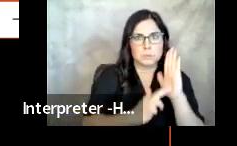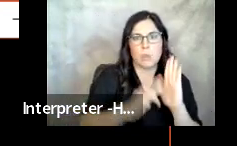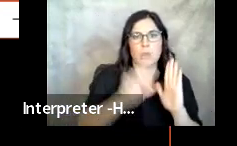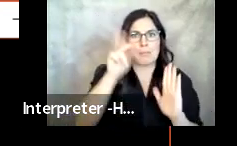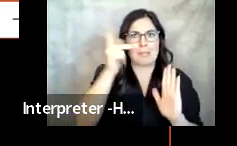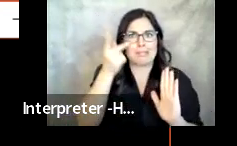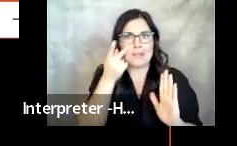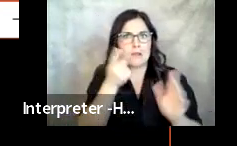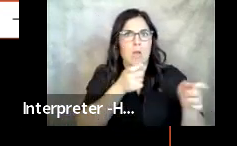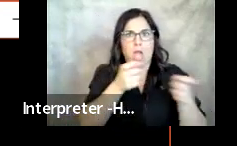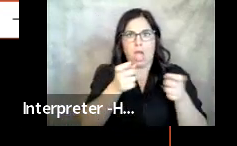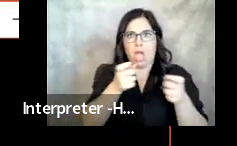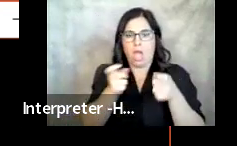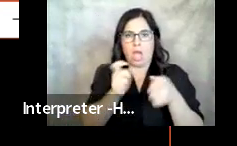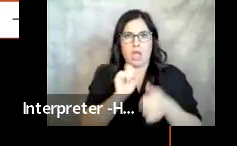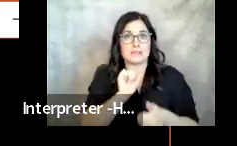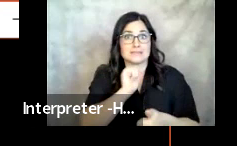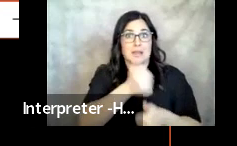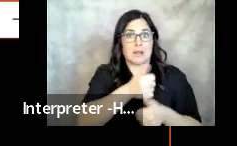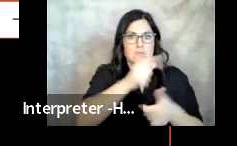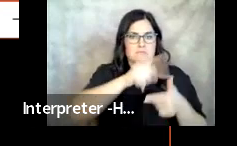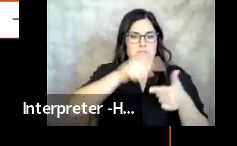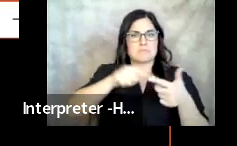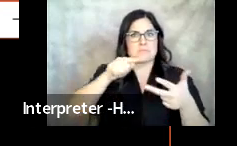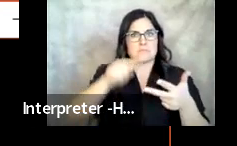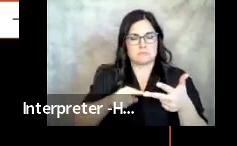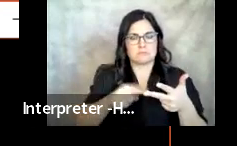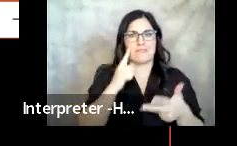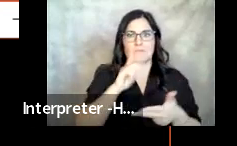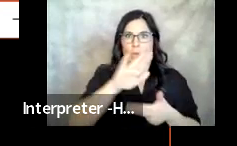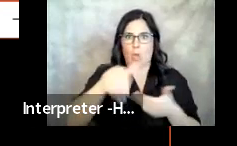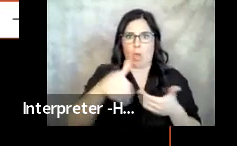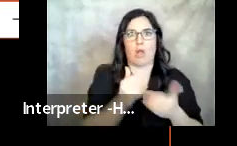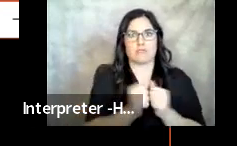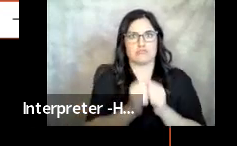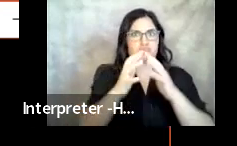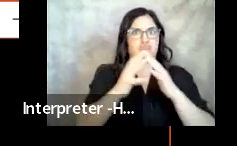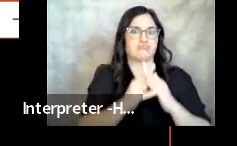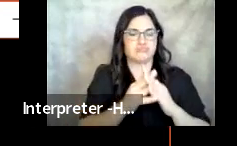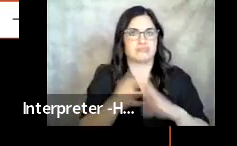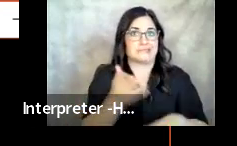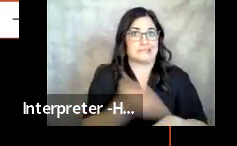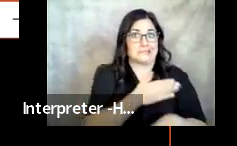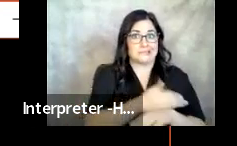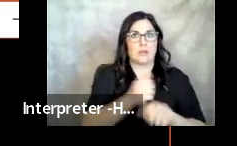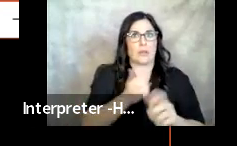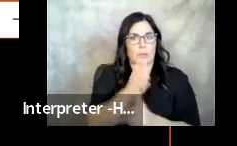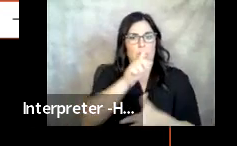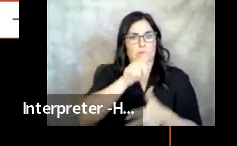And socially and economically, frankly. I mean, those two questions are kind of. Being. Answered by the 13th, 14th.